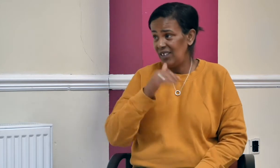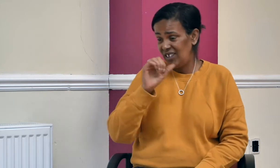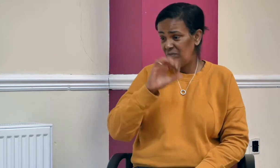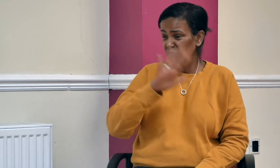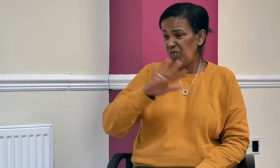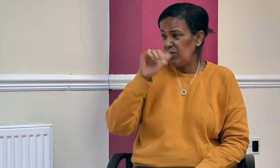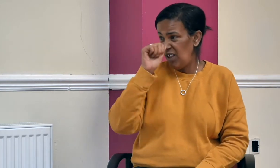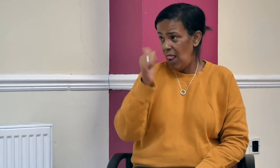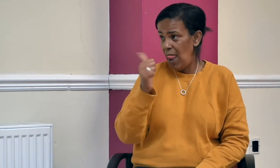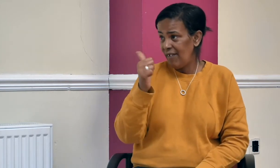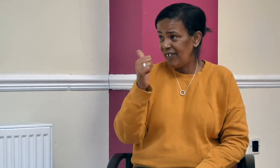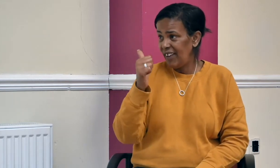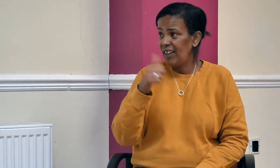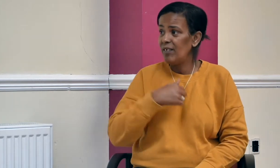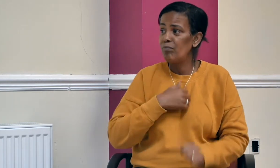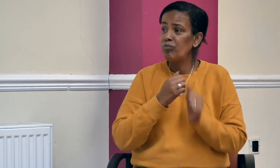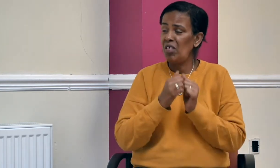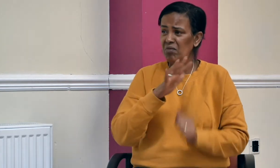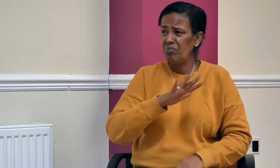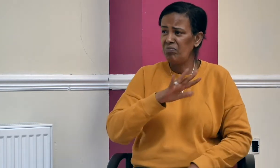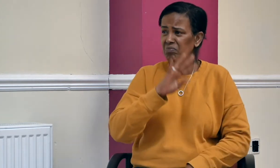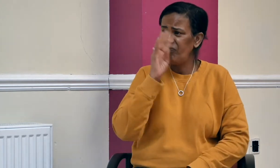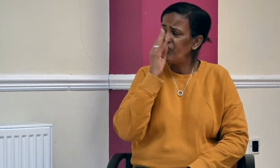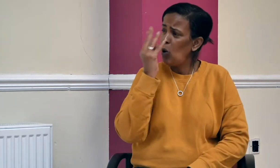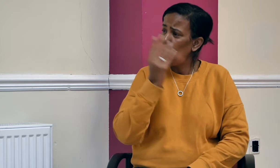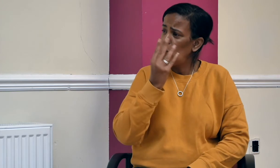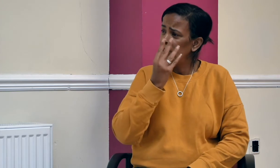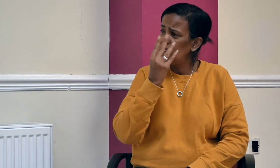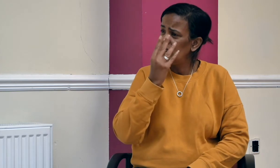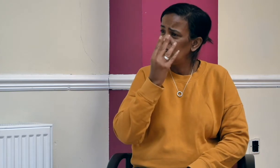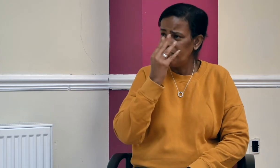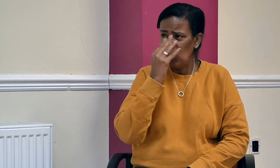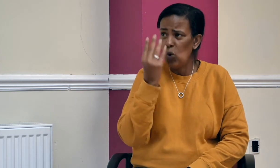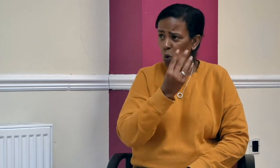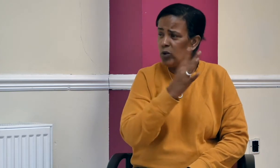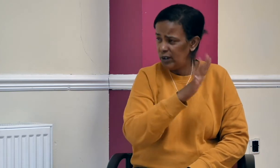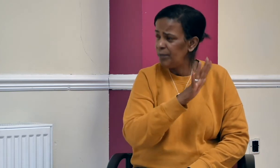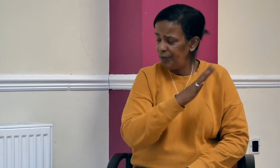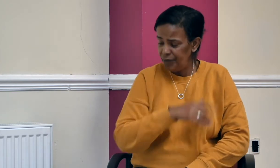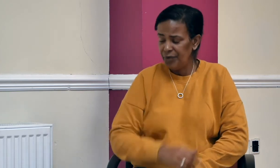I was around 11, and my brother was about 14 years old.